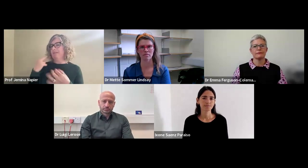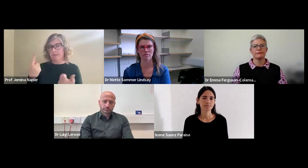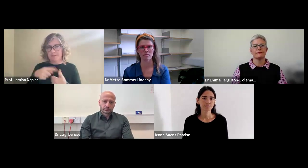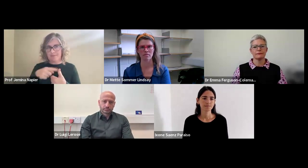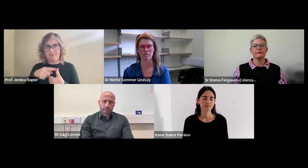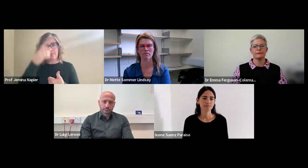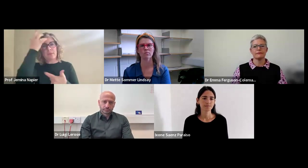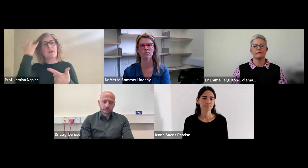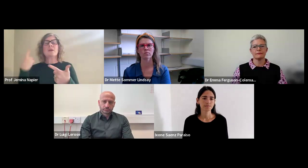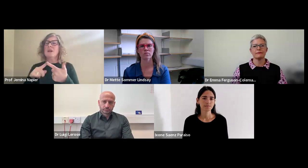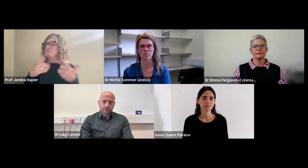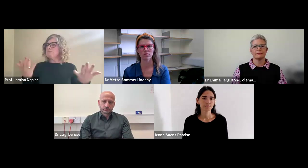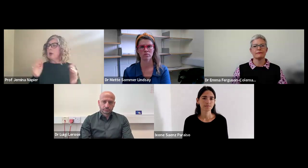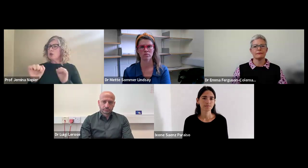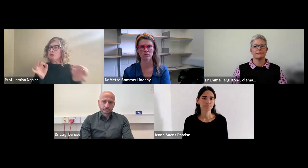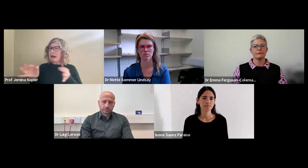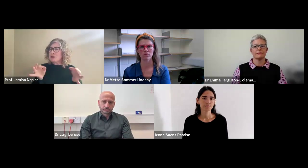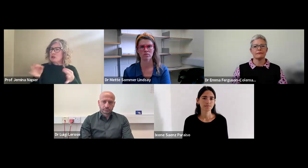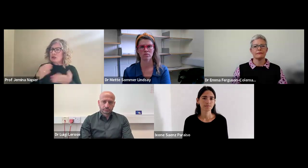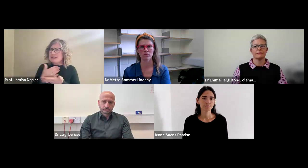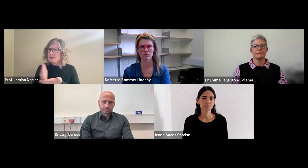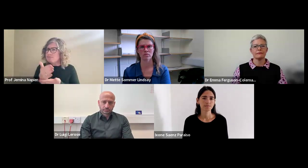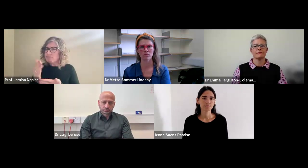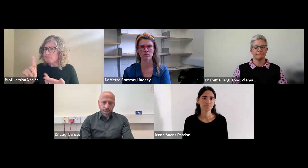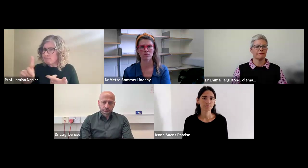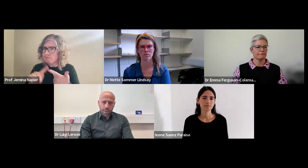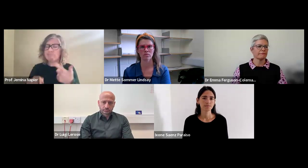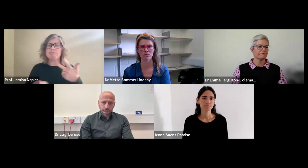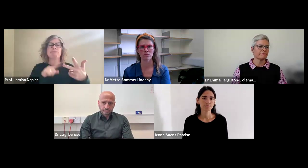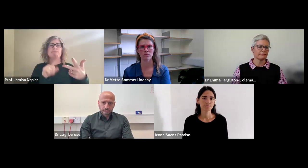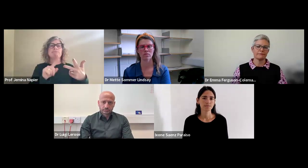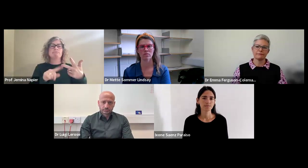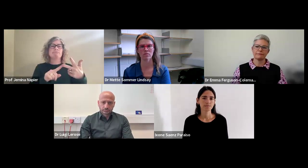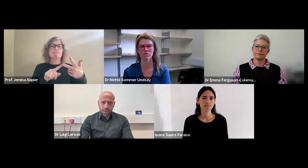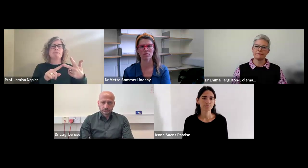but we're trying to specify barriers that are as a result of deafness. The second question is